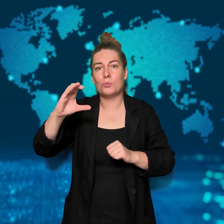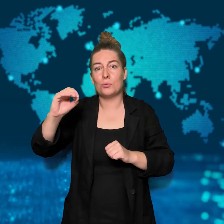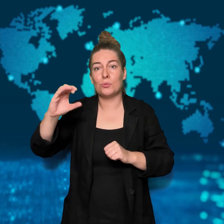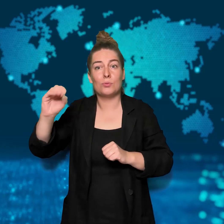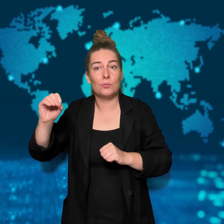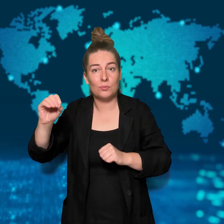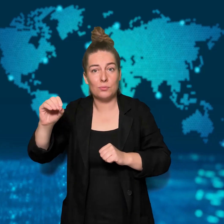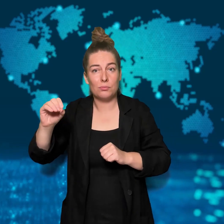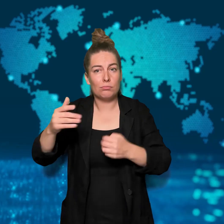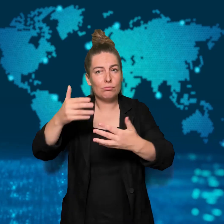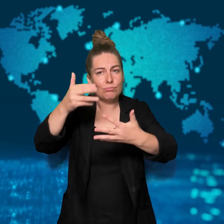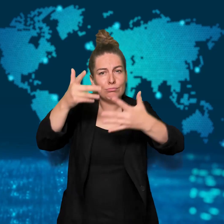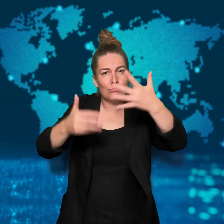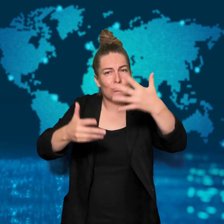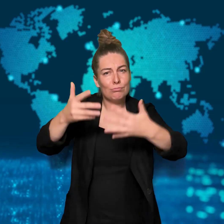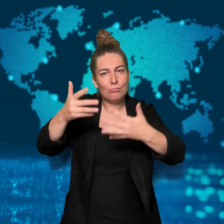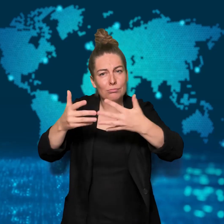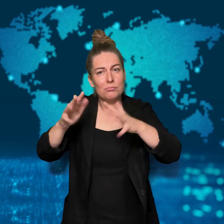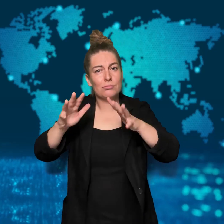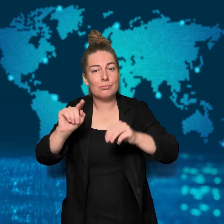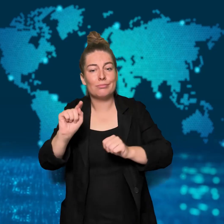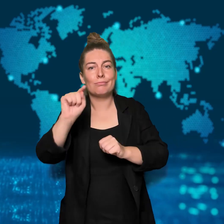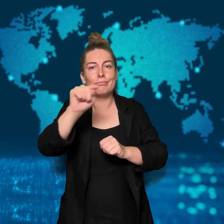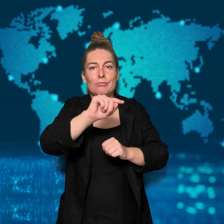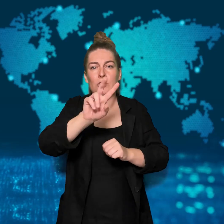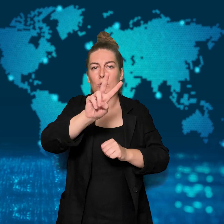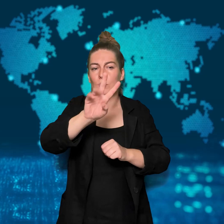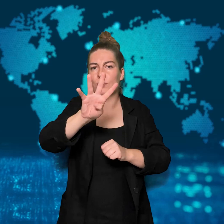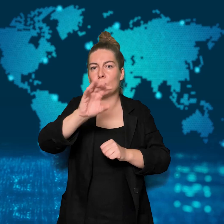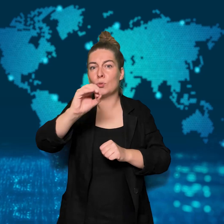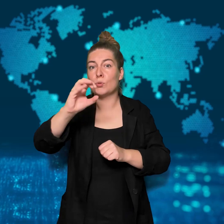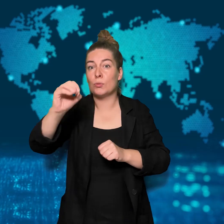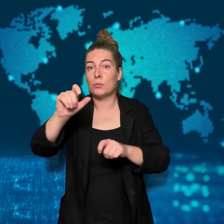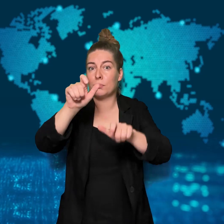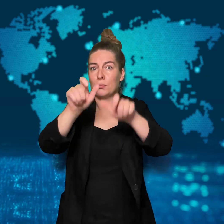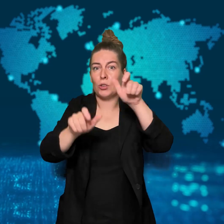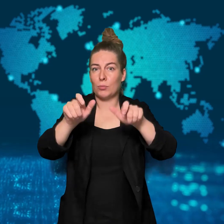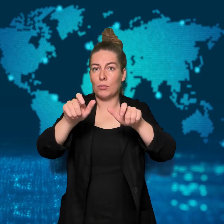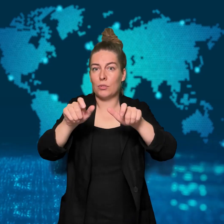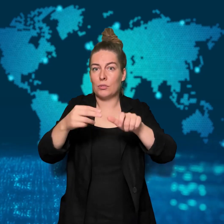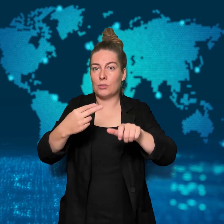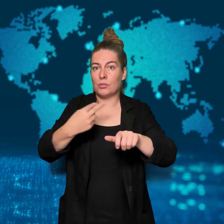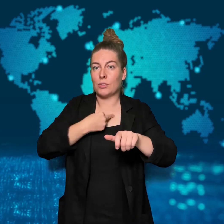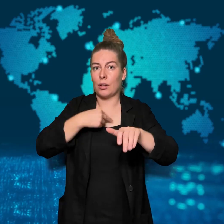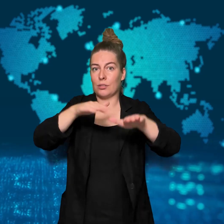Jubaland is one of the most affected states, with over 200,000 people affected.